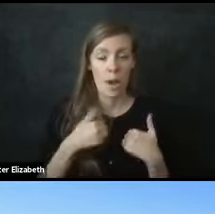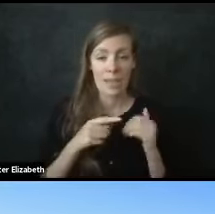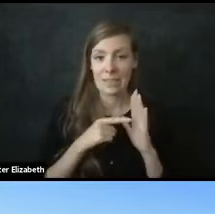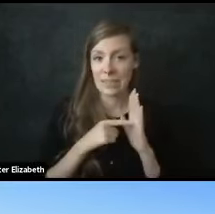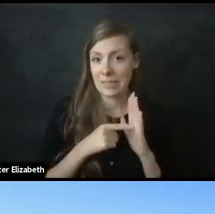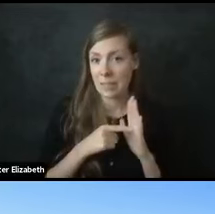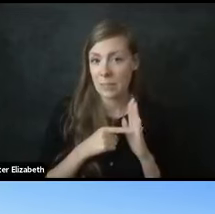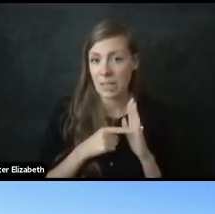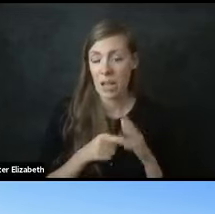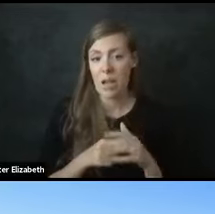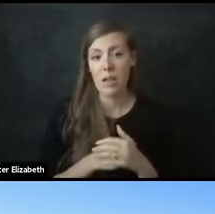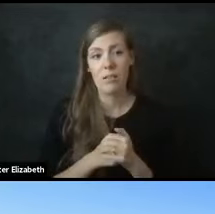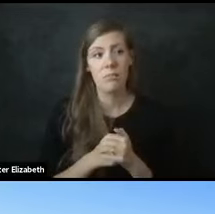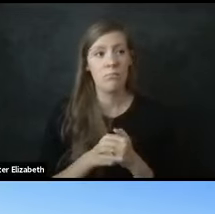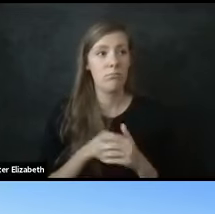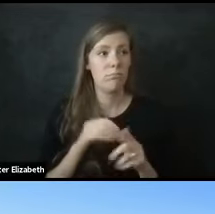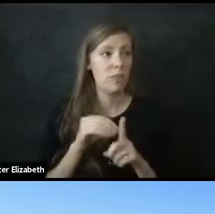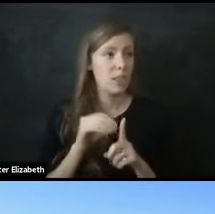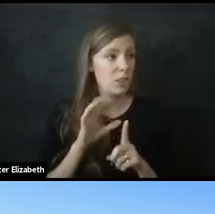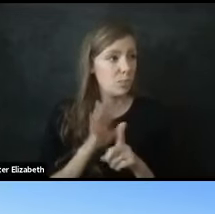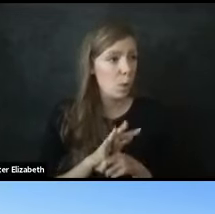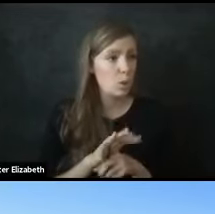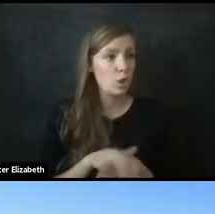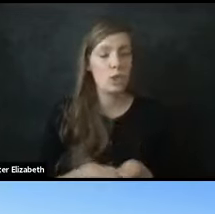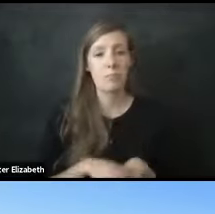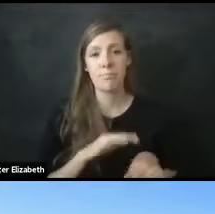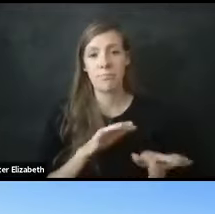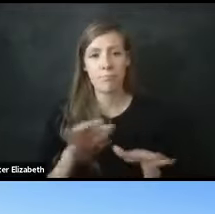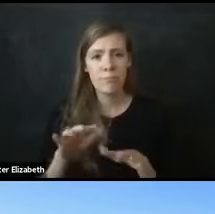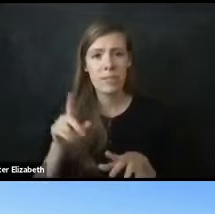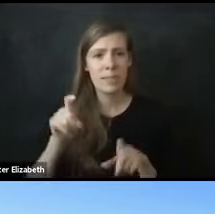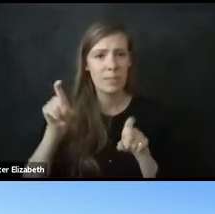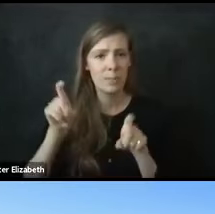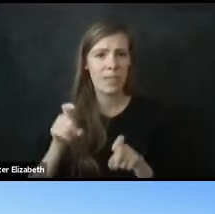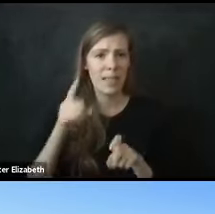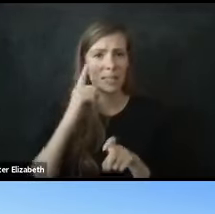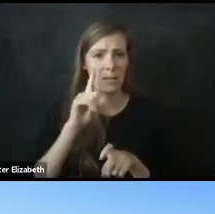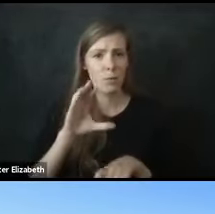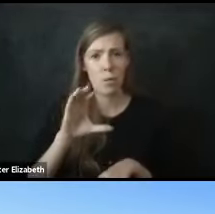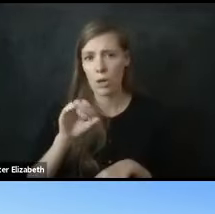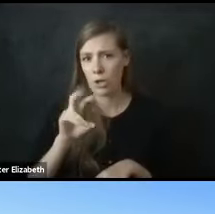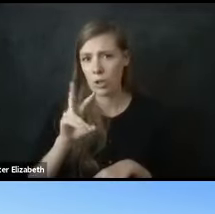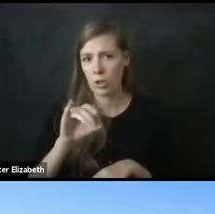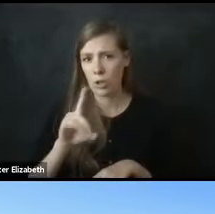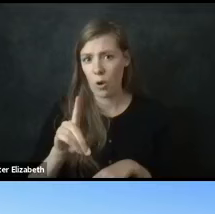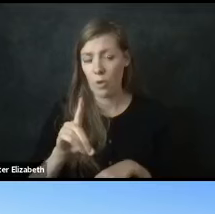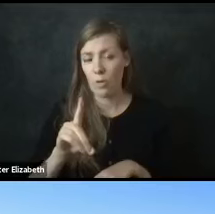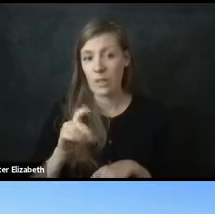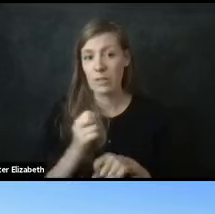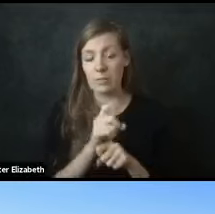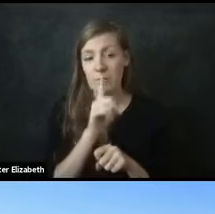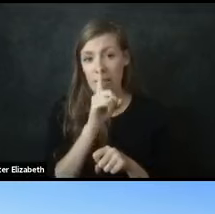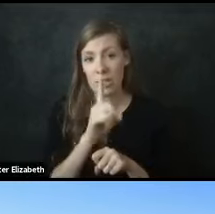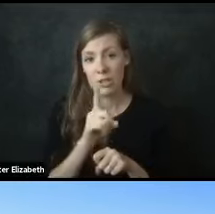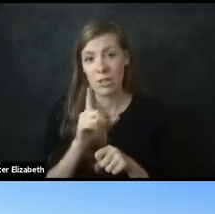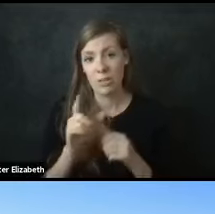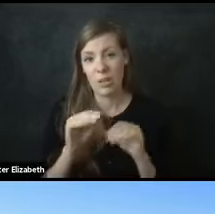who's been exposed needs to be tested for Covavid to make sure that we're not having further transmission.